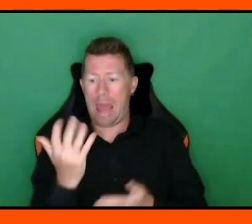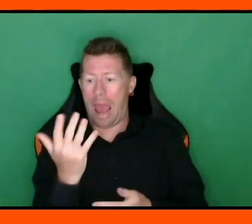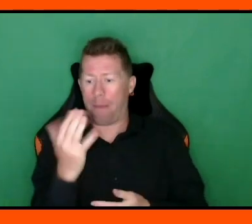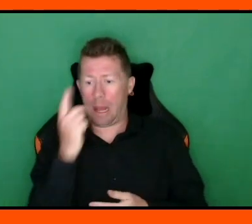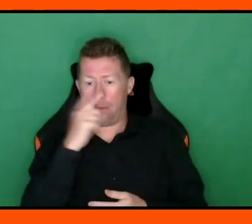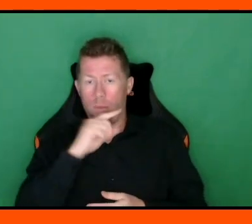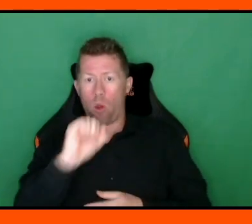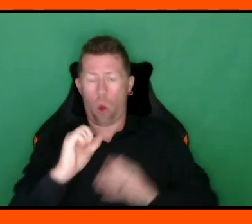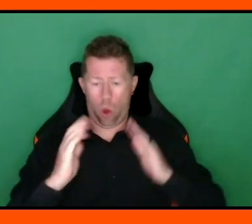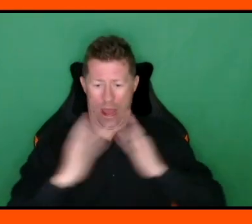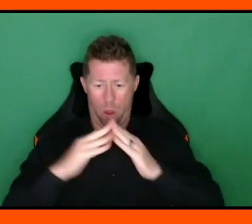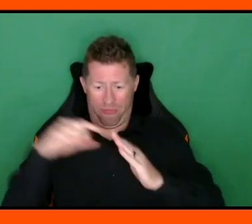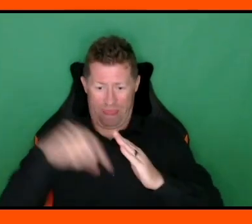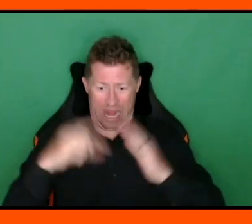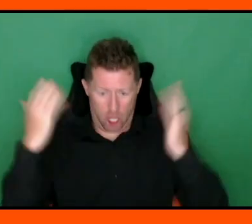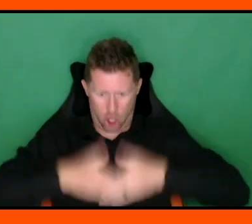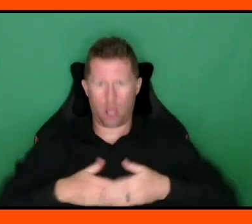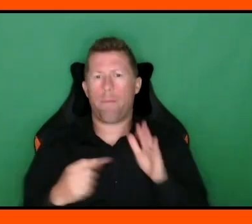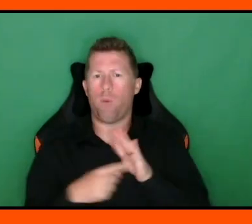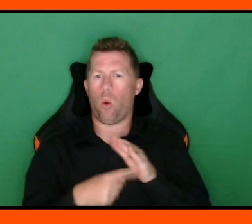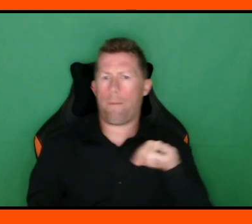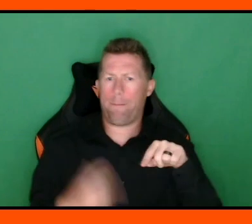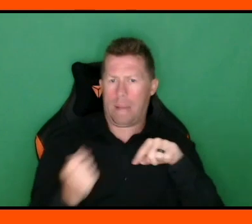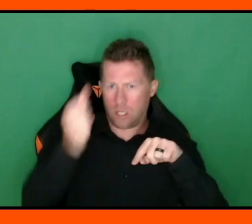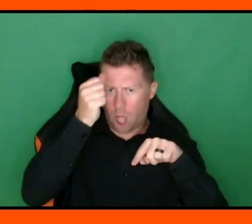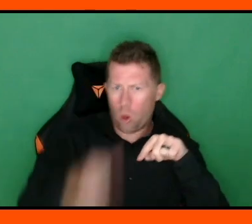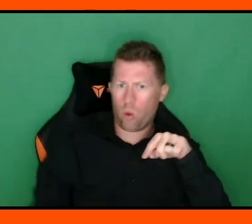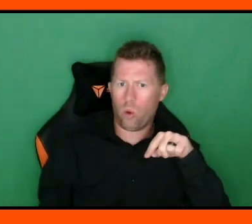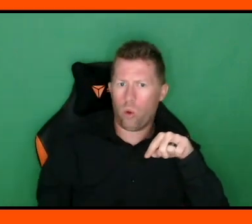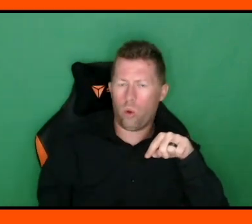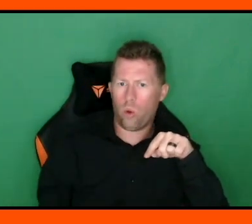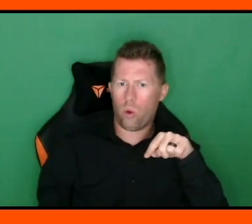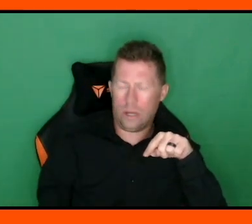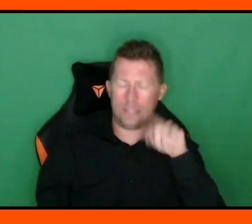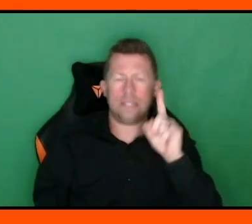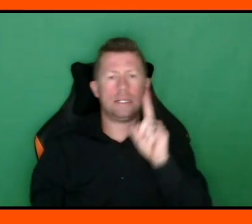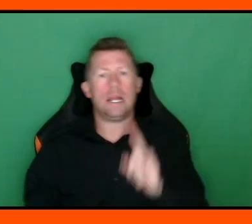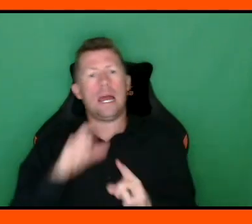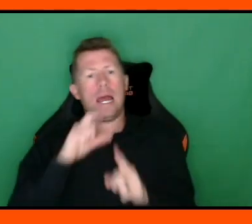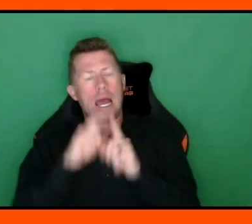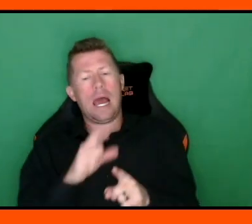For the rest of it it’s hard to say the extent and remembering the government makes that decision